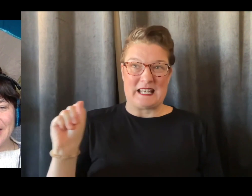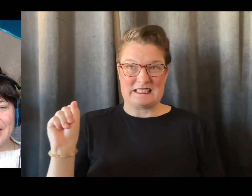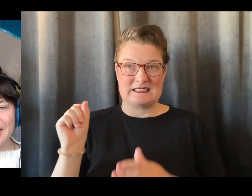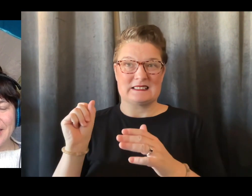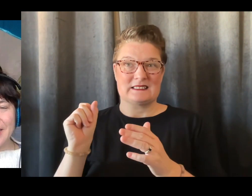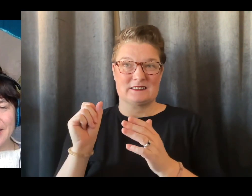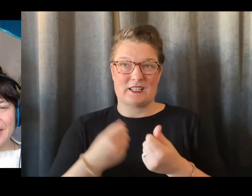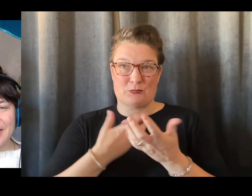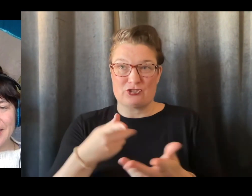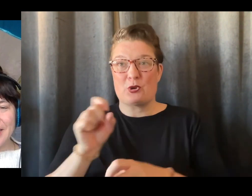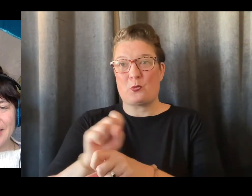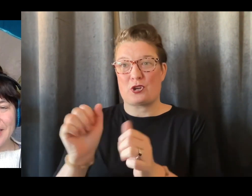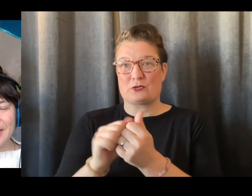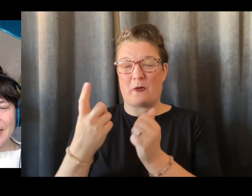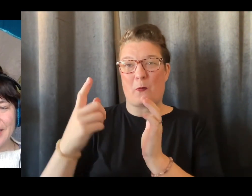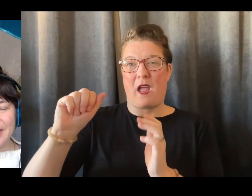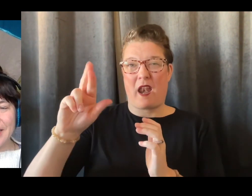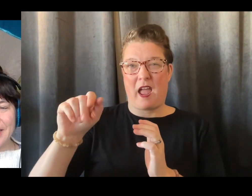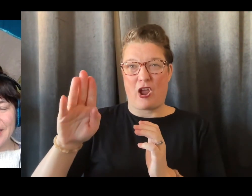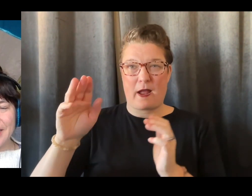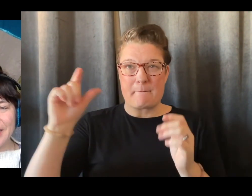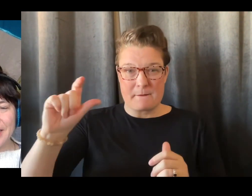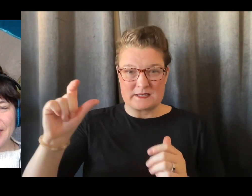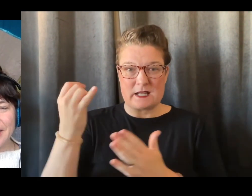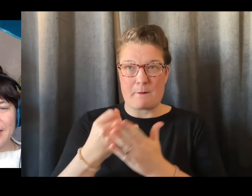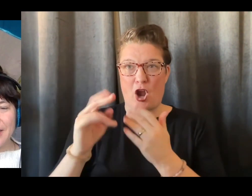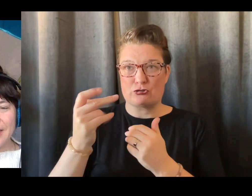For pay, Jna focuses on community engagement and systems change, addressing